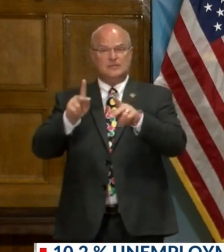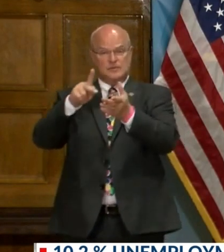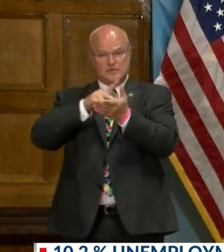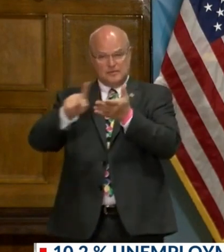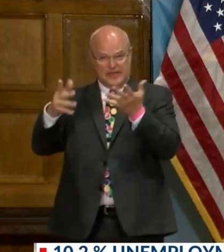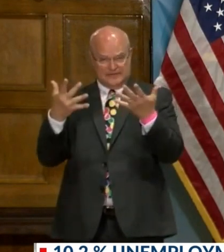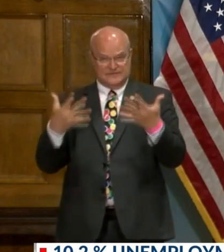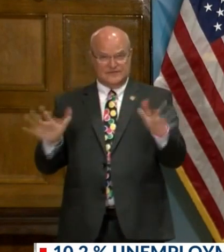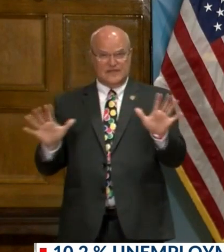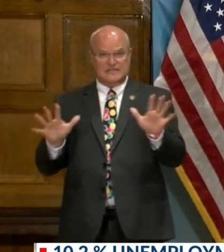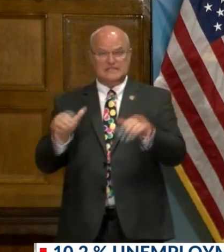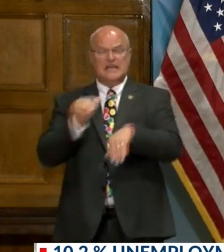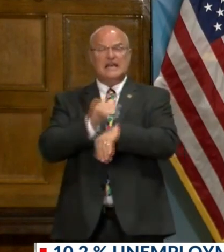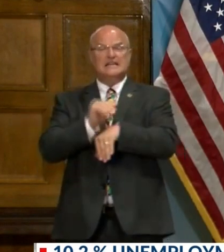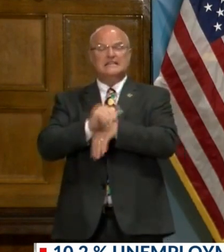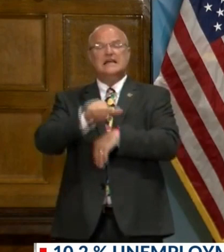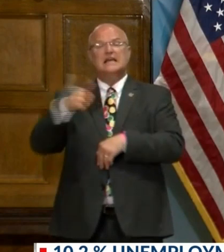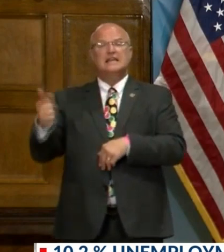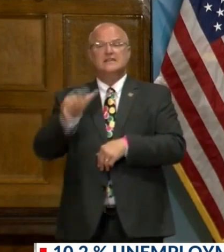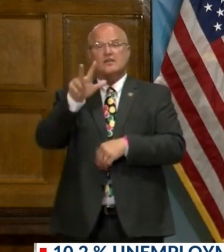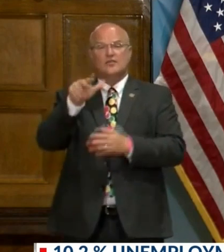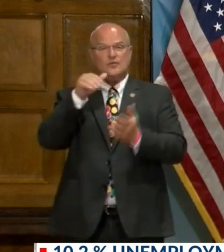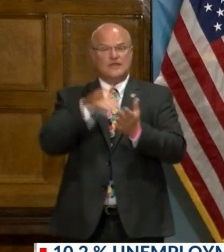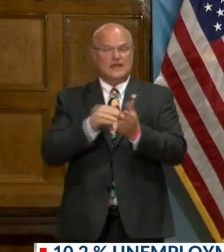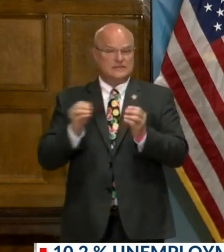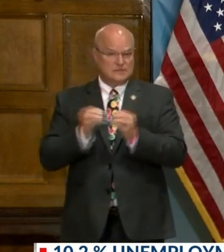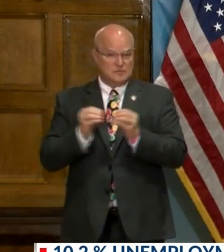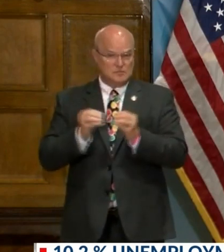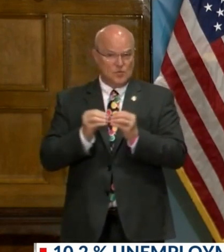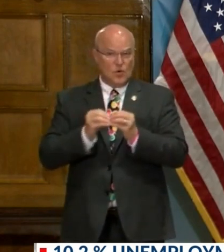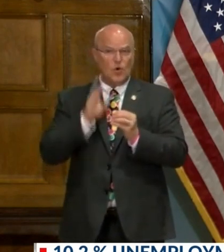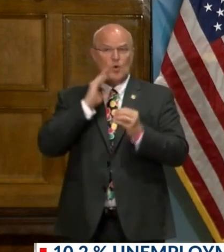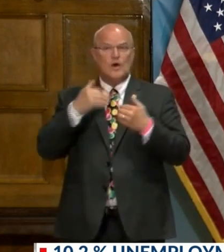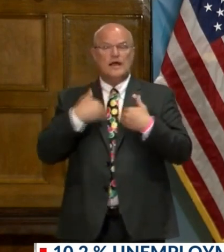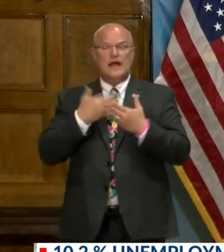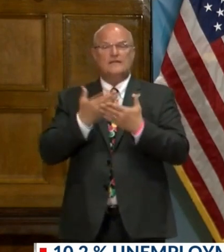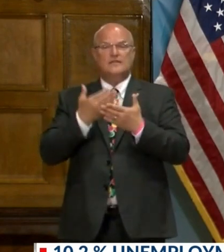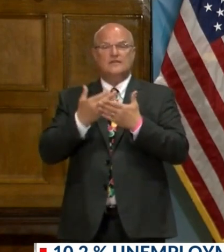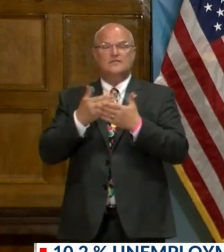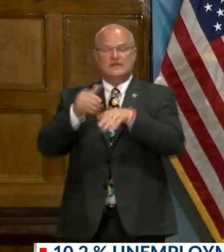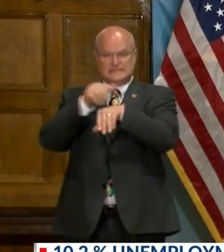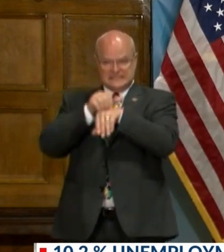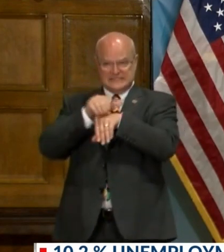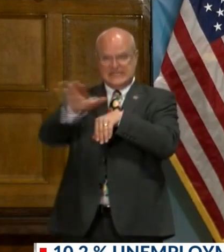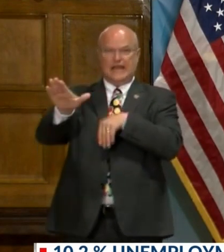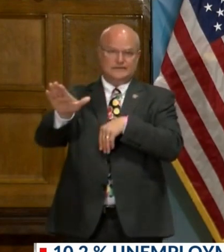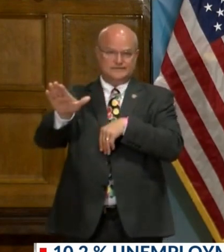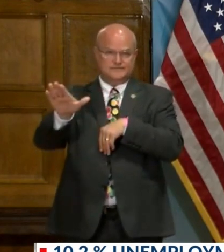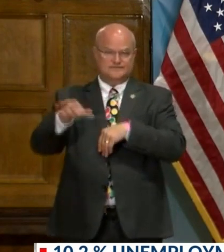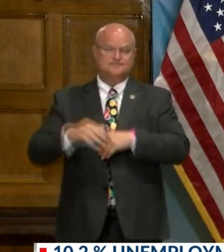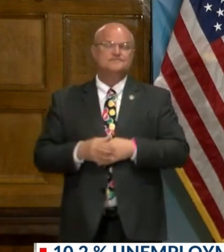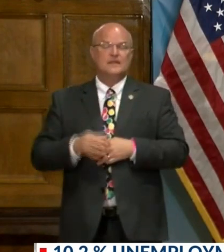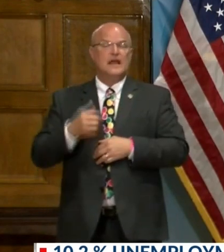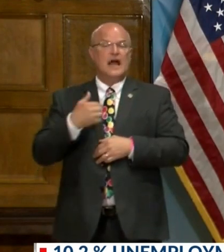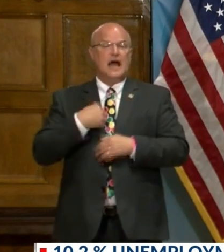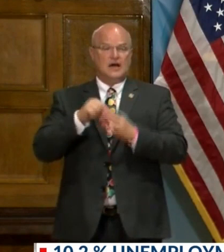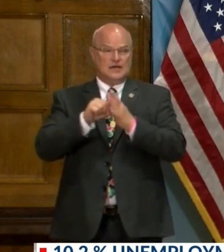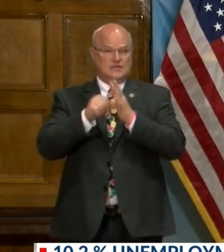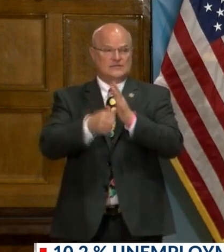PROCESSING CLAIMS. AS OF NOON TODAY 7,105 CLAIMS HAVE BEEN PAID AND TONIGHT ANOTHER 3,000